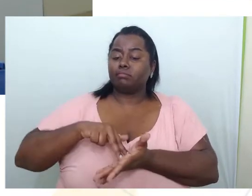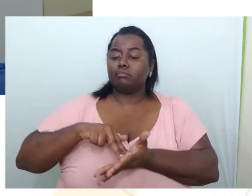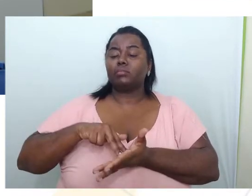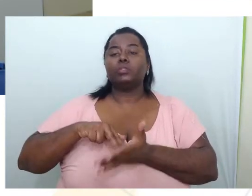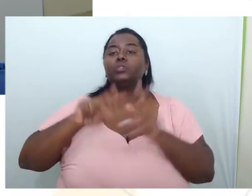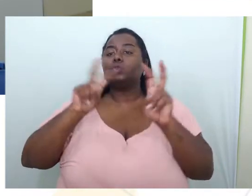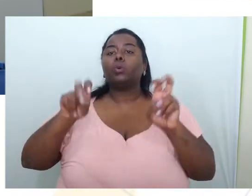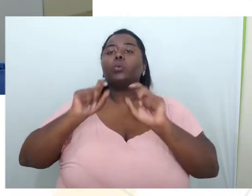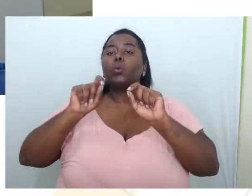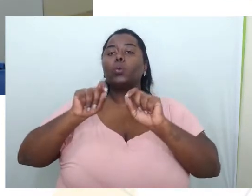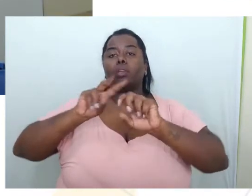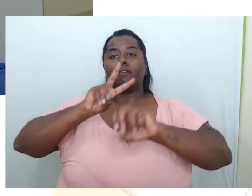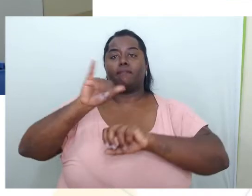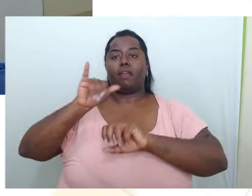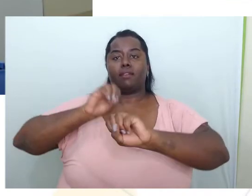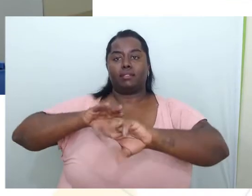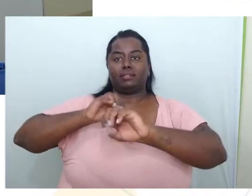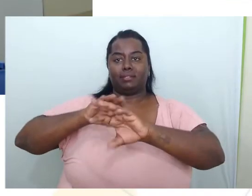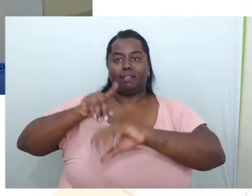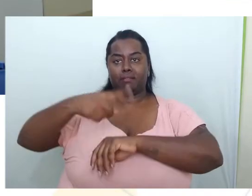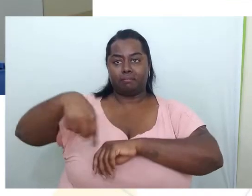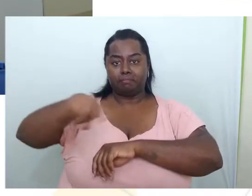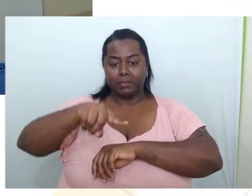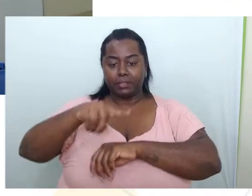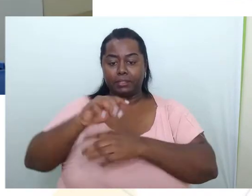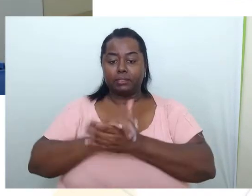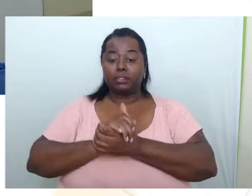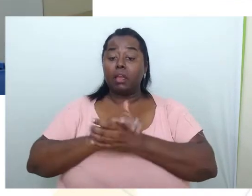and how it is taught now it's debatable I'm just raising the